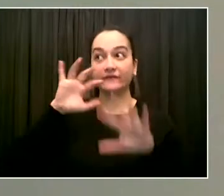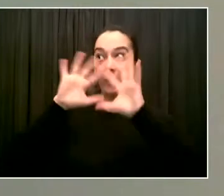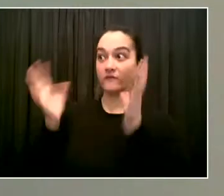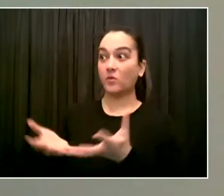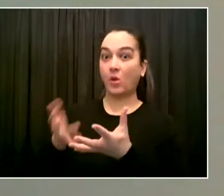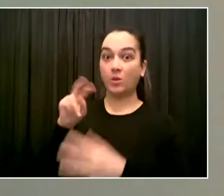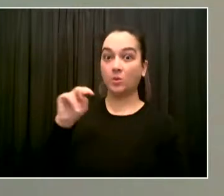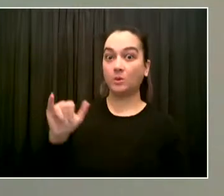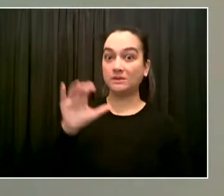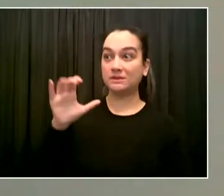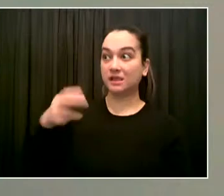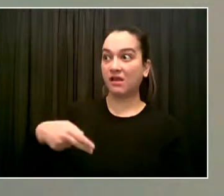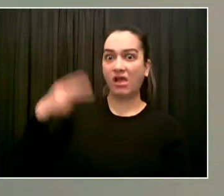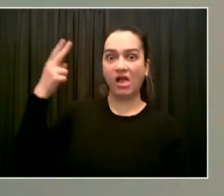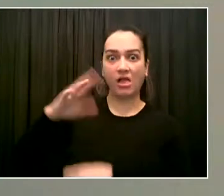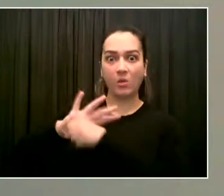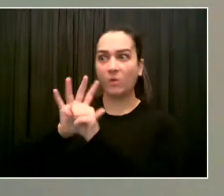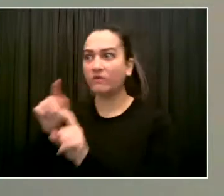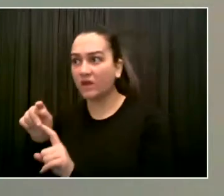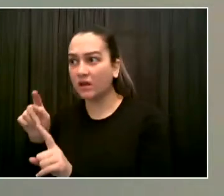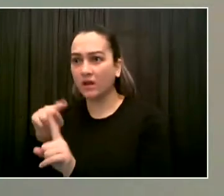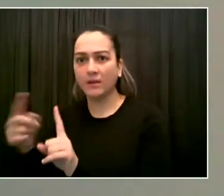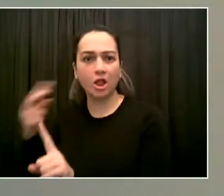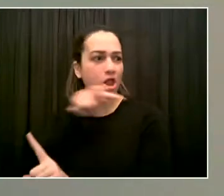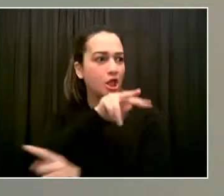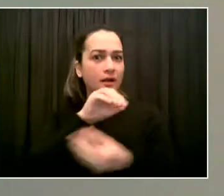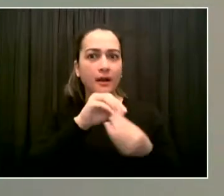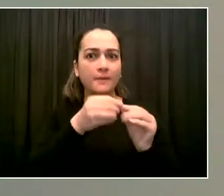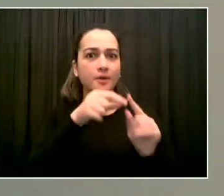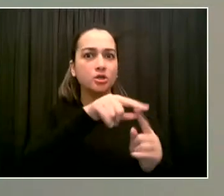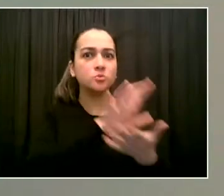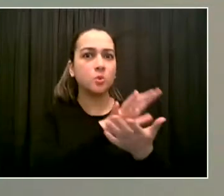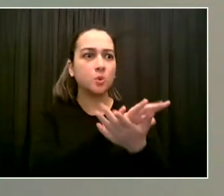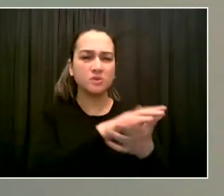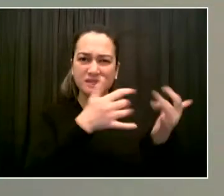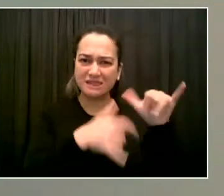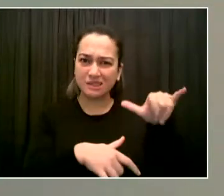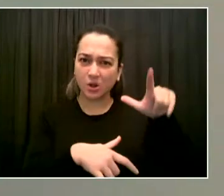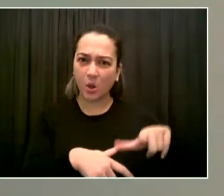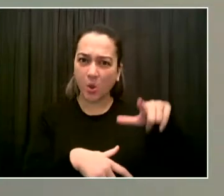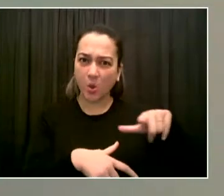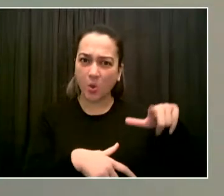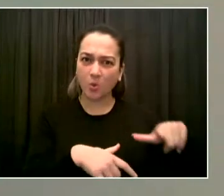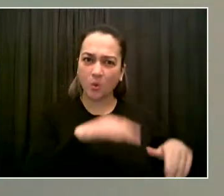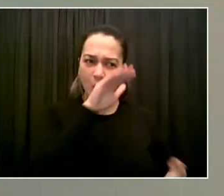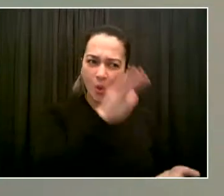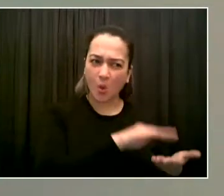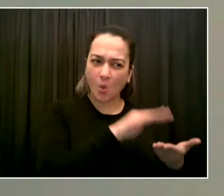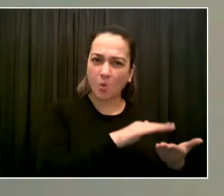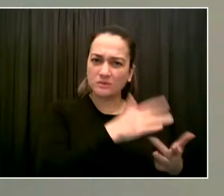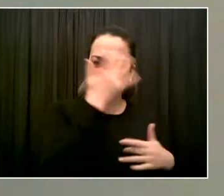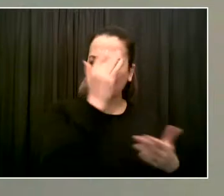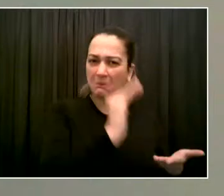IPOSTIVITY RATE IS HIGH IN THE COMMUNITY WE CAN CREATE ENOUGH H LAYERS OF DESCENT FOR SCHOOLS JUST LIKE WE DO IN HOSPITALS TO MAKE SURE THAT